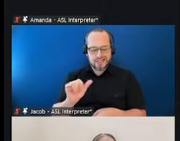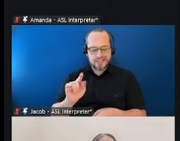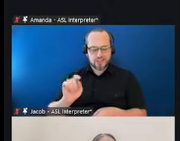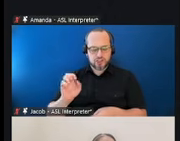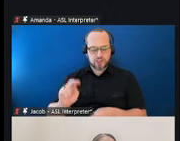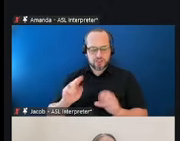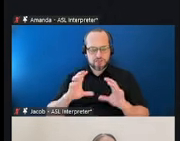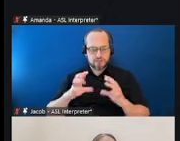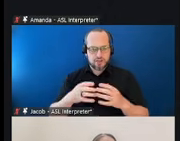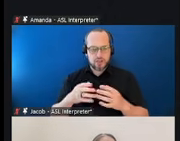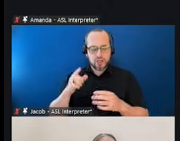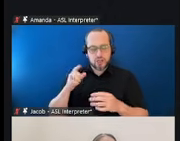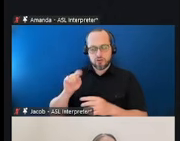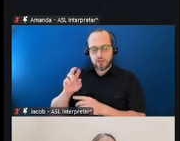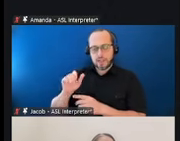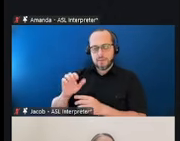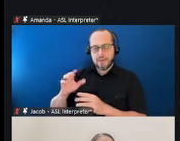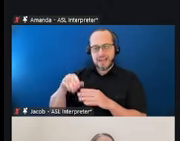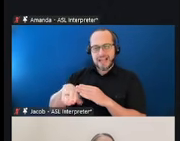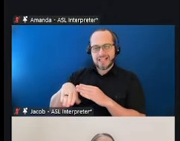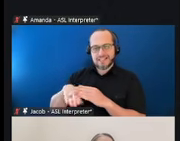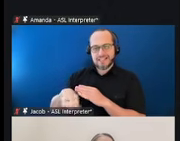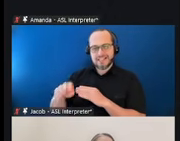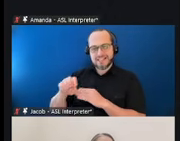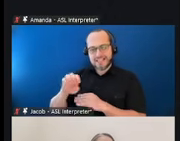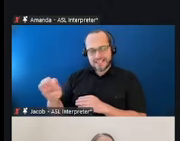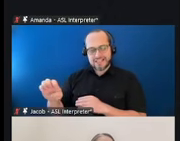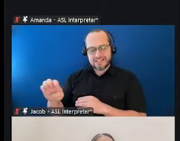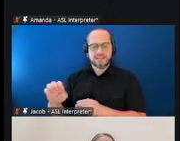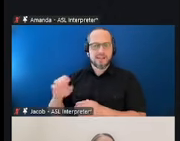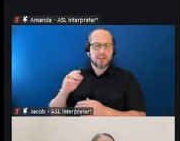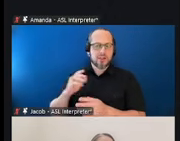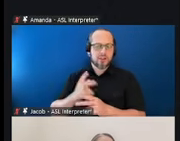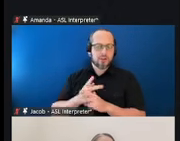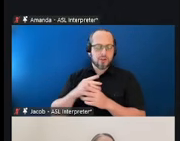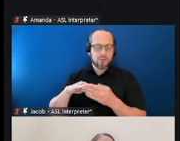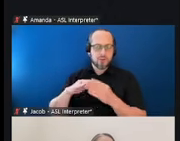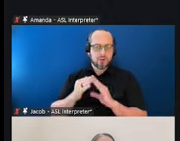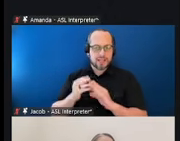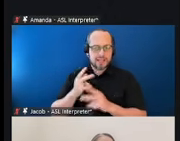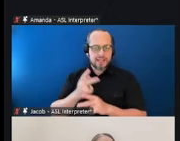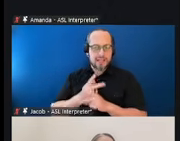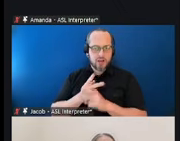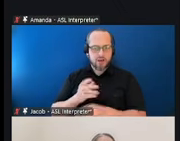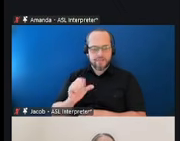and Community Care of the Lower Cape Fear as they stood up to HOP programs uh in Eastern